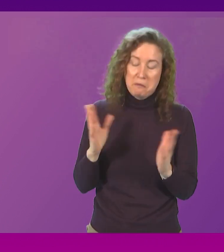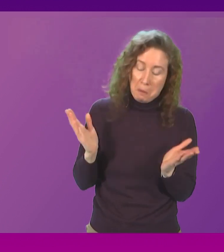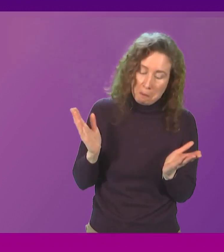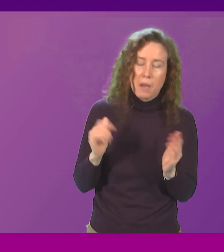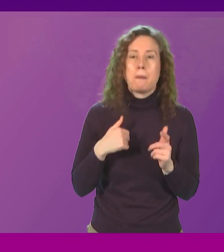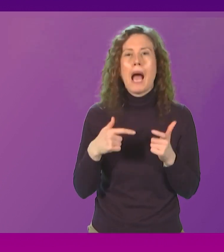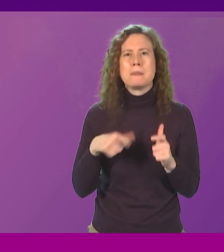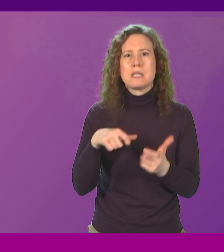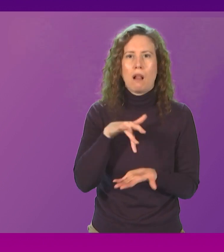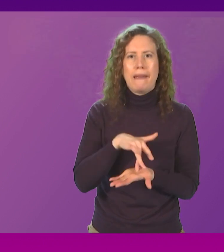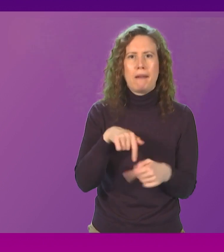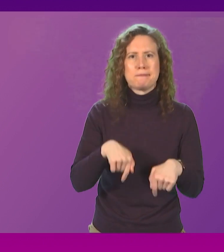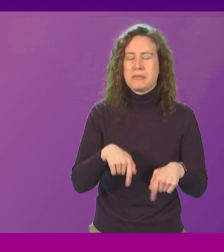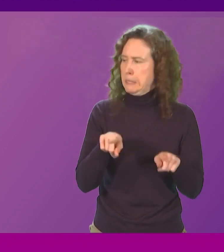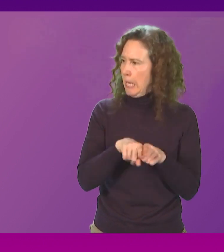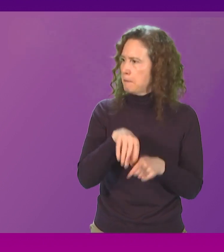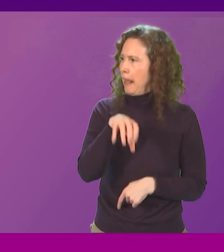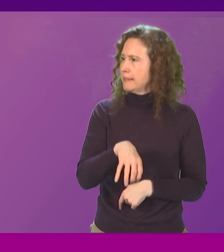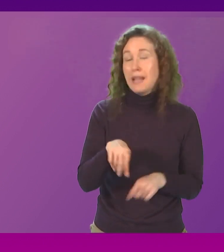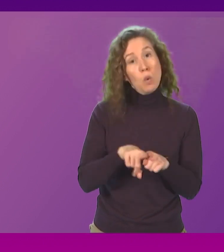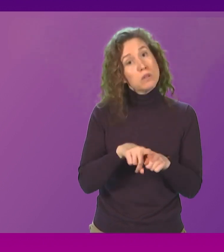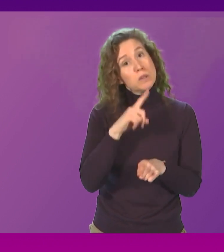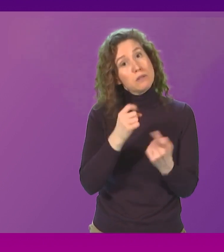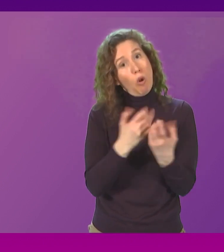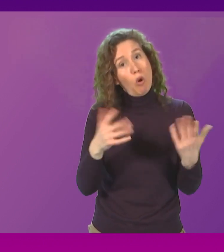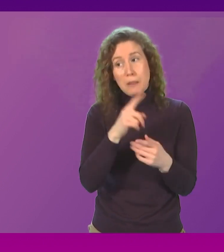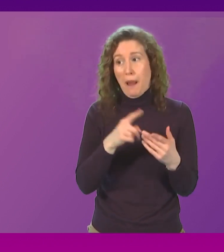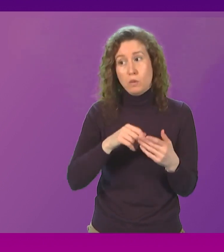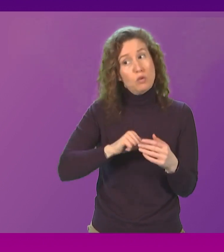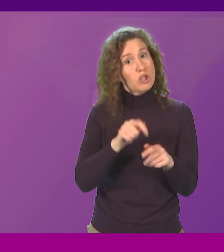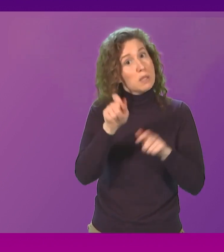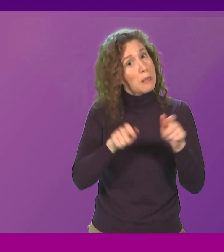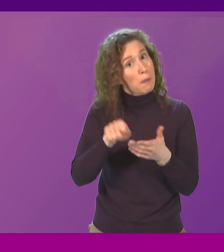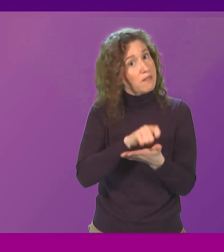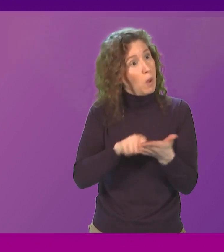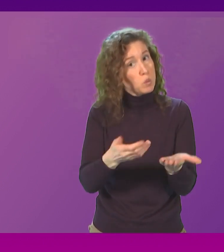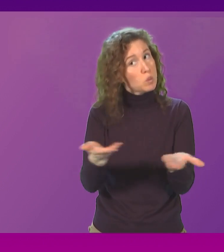I am still standing here, in my place as First Minister, which also says a lot about the verdict of the Scottish people.